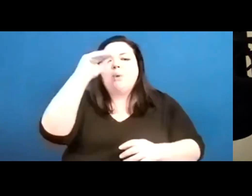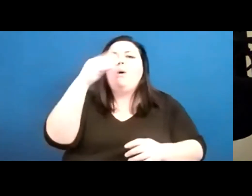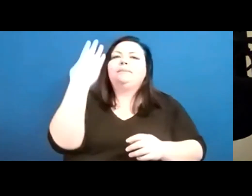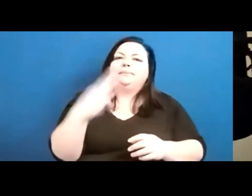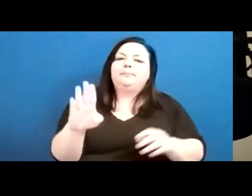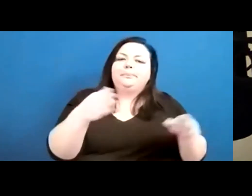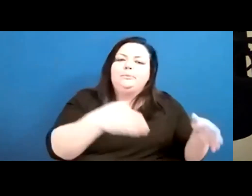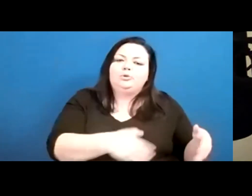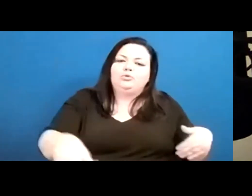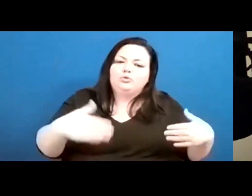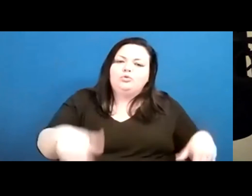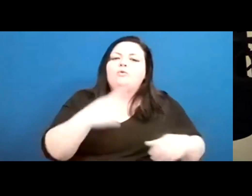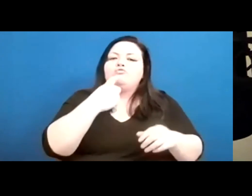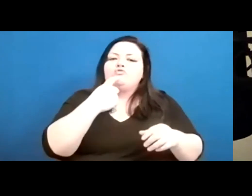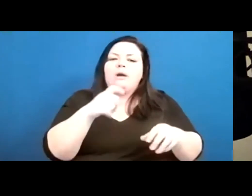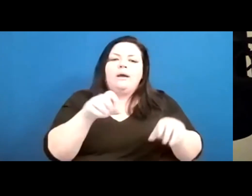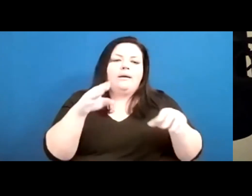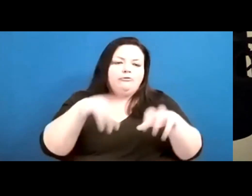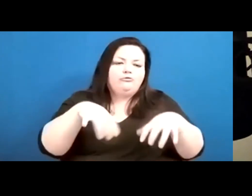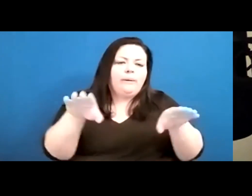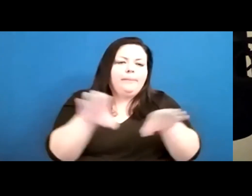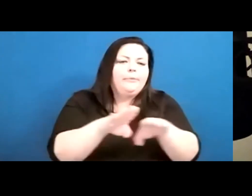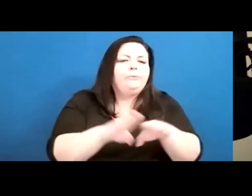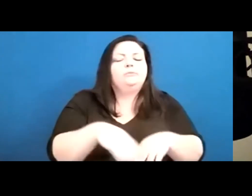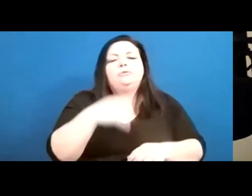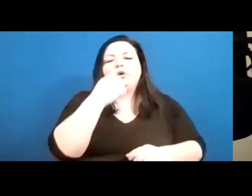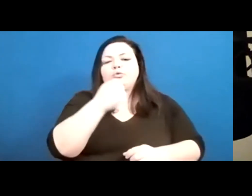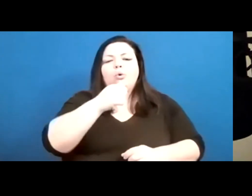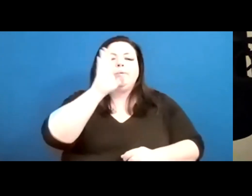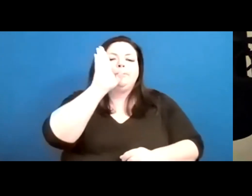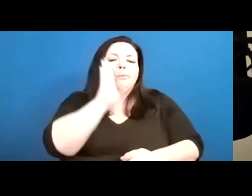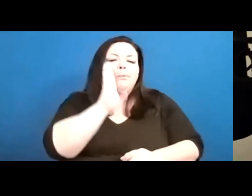the girls brown and bare-toed/ in starch white shirts and pleated skirts./